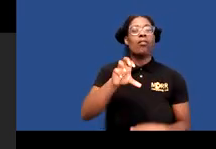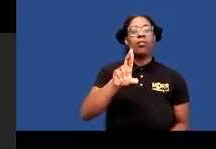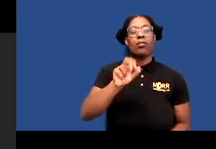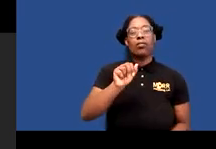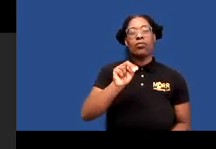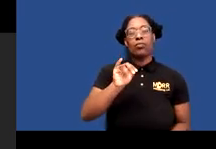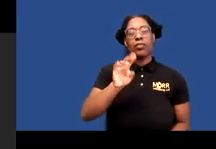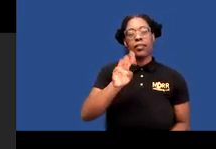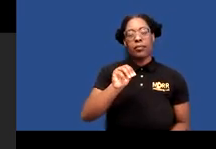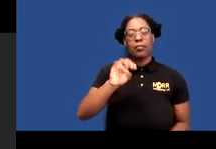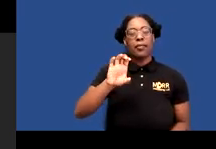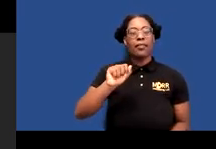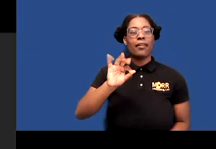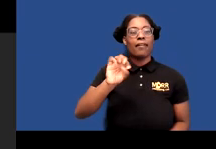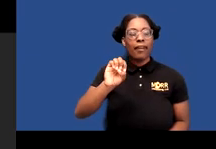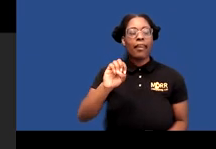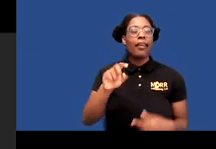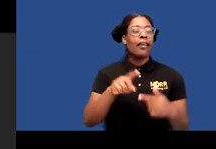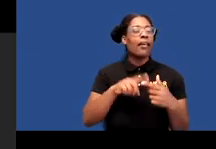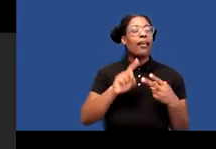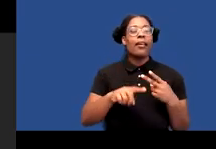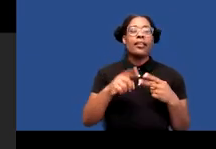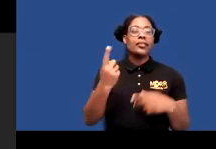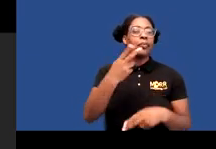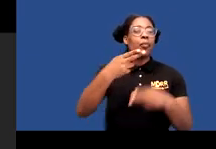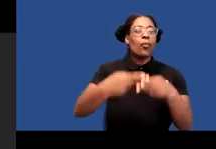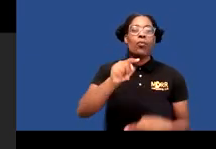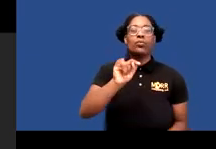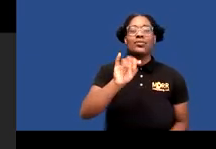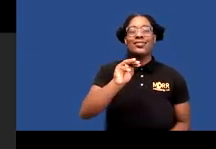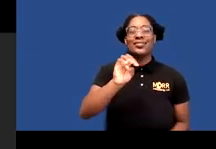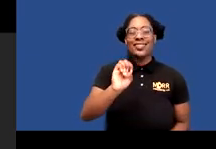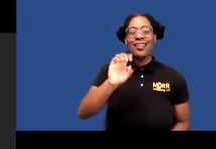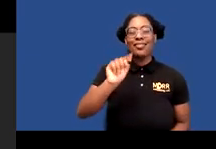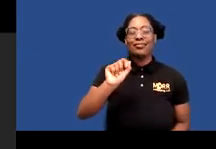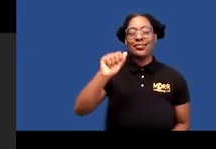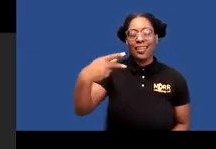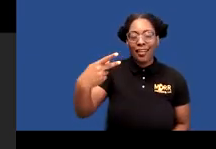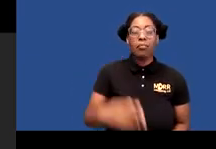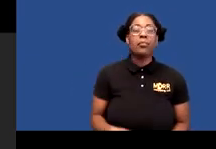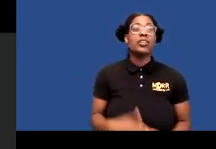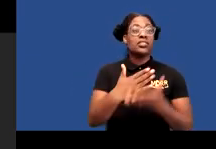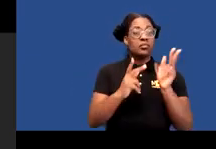Doing more [screen sharing] and emailing through Word.